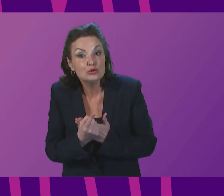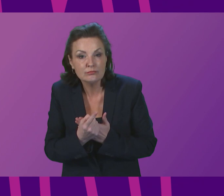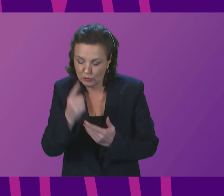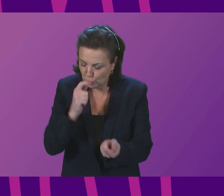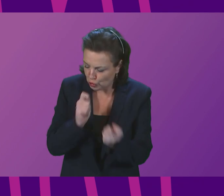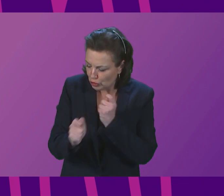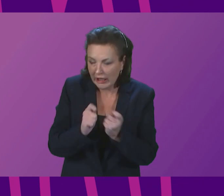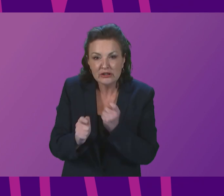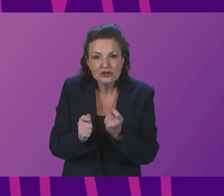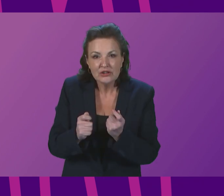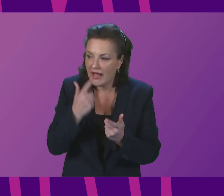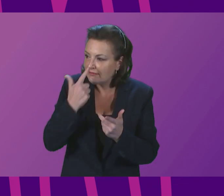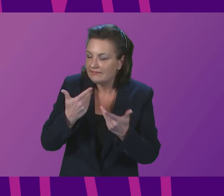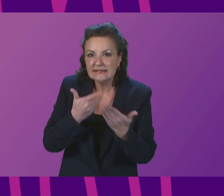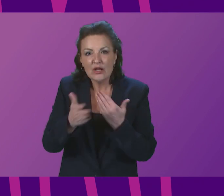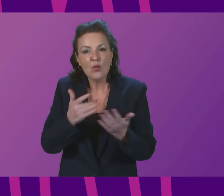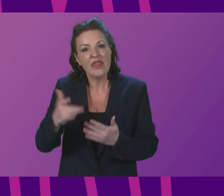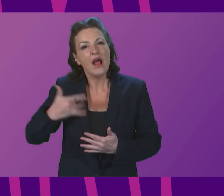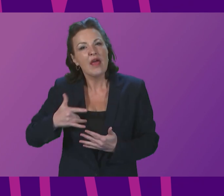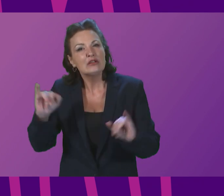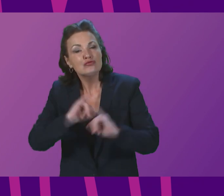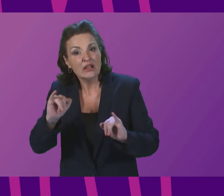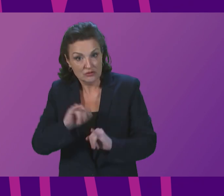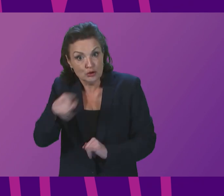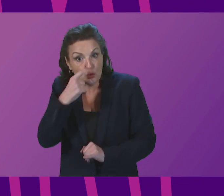Copying Rishi Sunak’s policy, by giving households less than £4 a week in a council